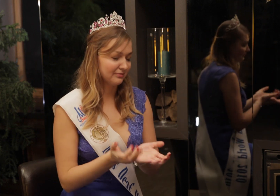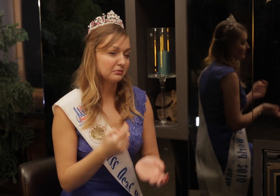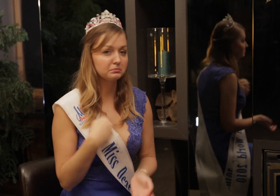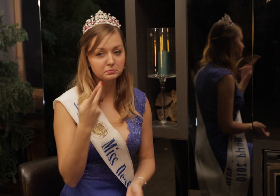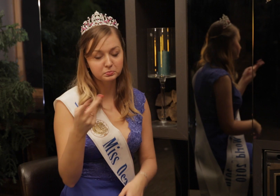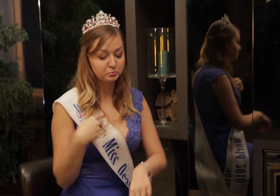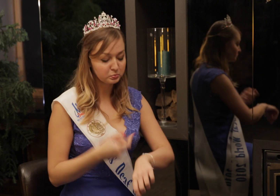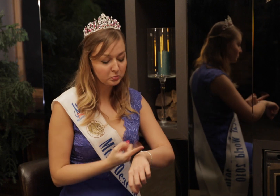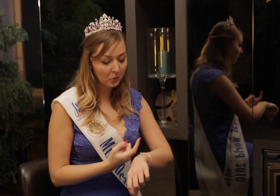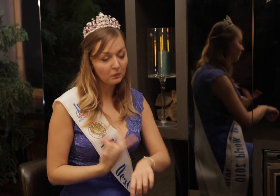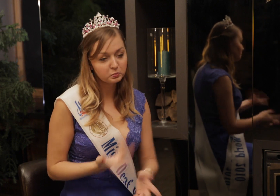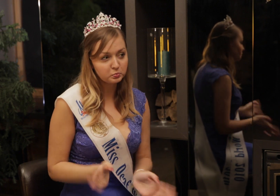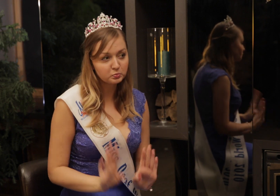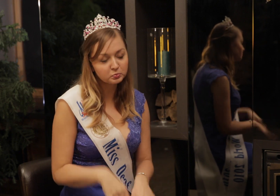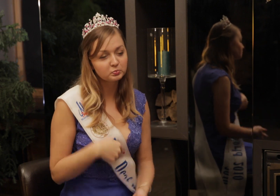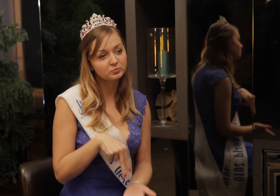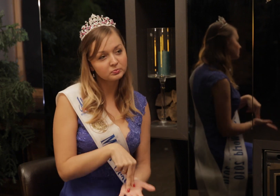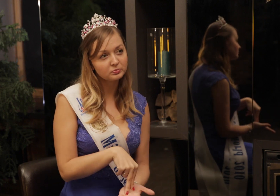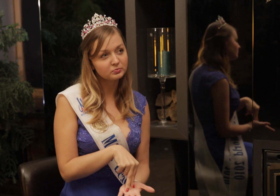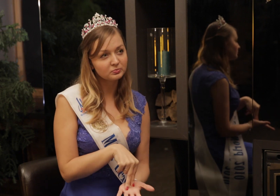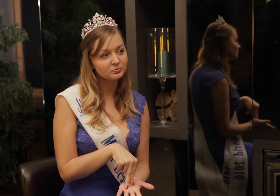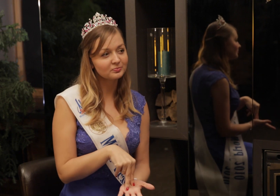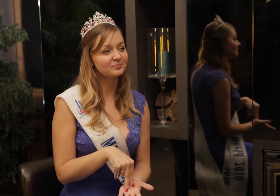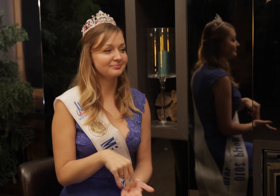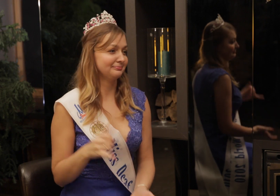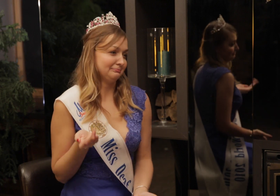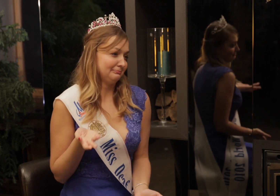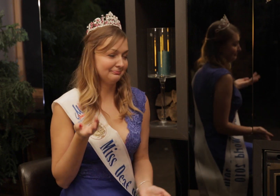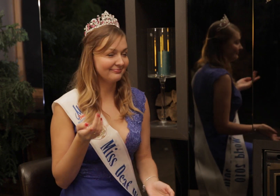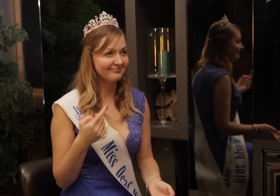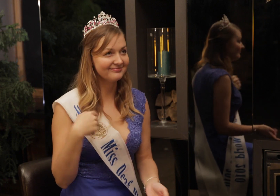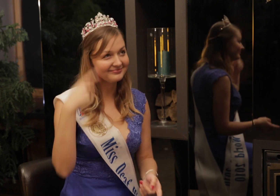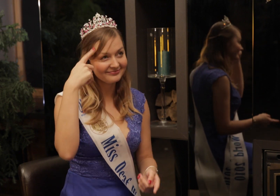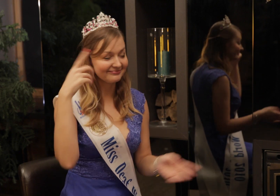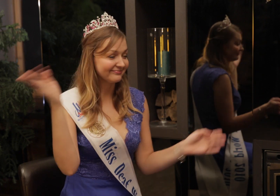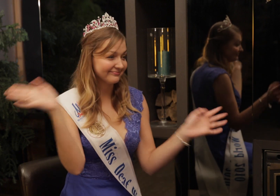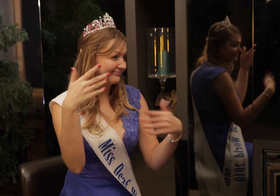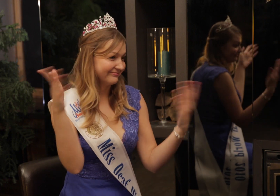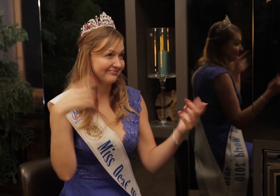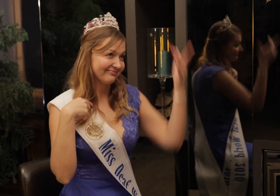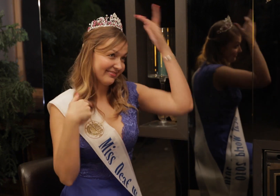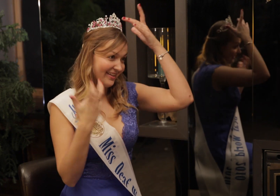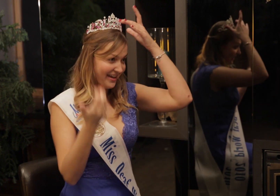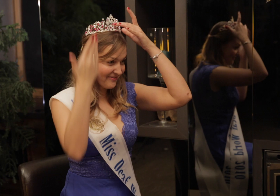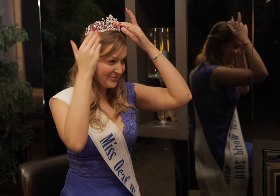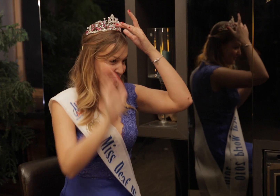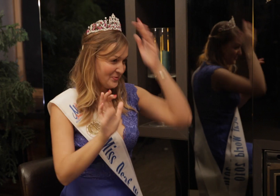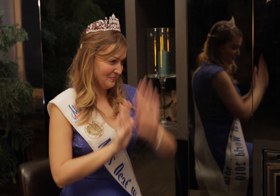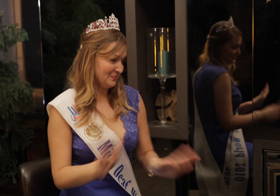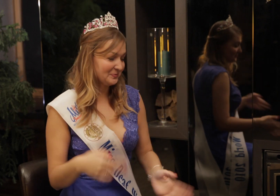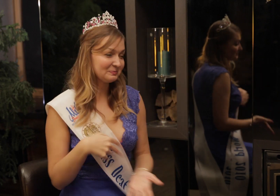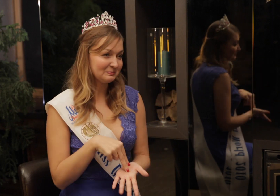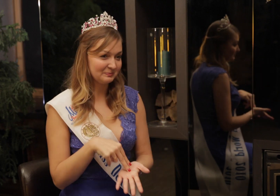So, I stood there and waited. I didn't think I would win - I already had one crown.